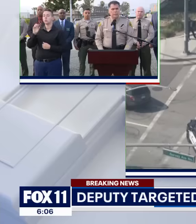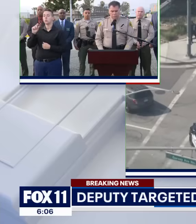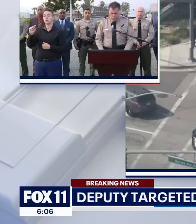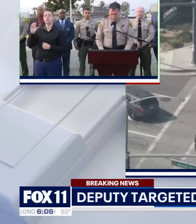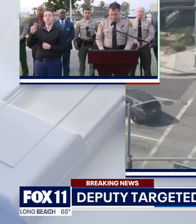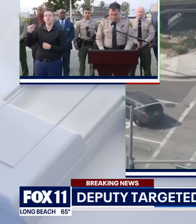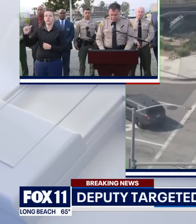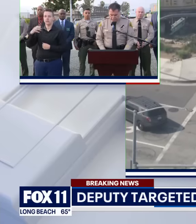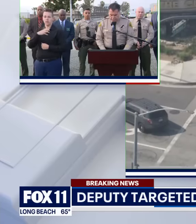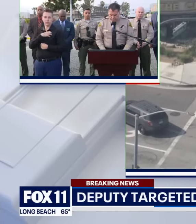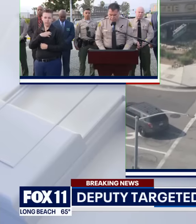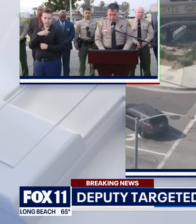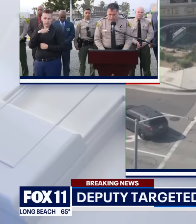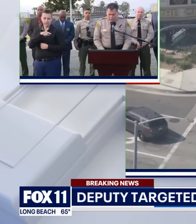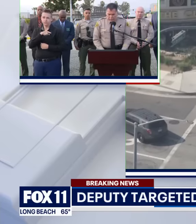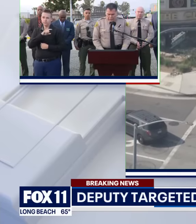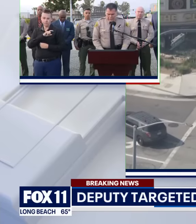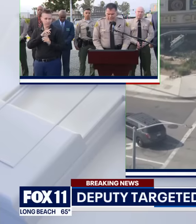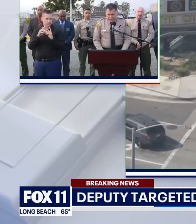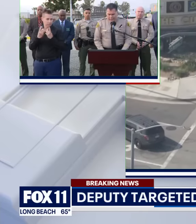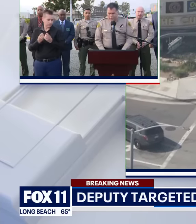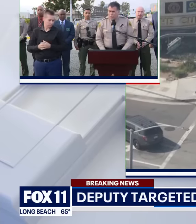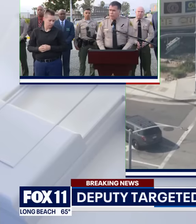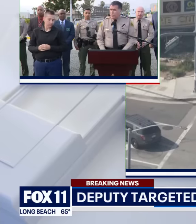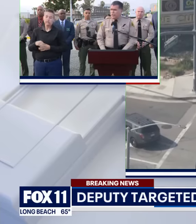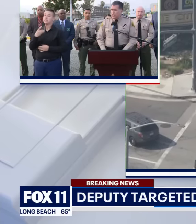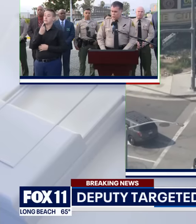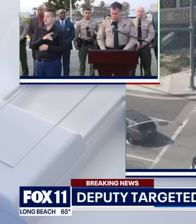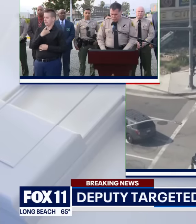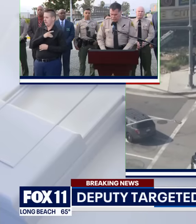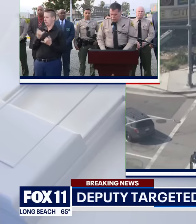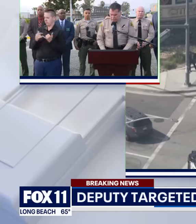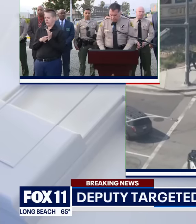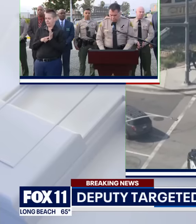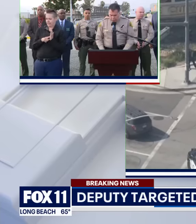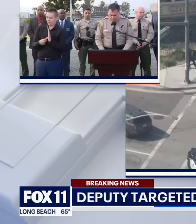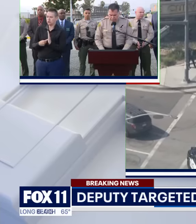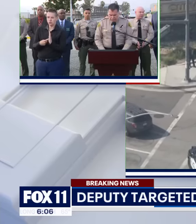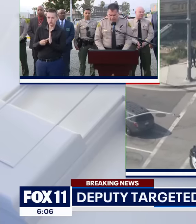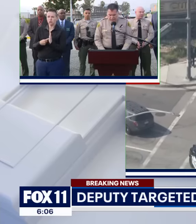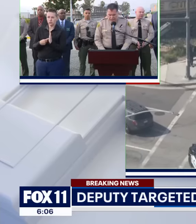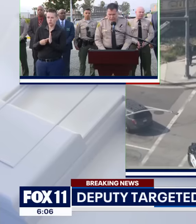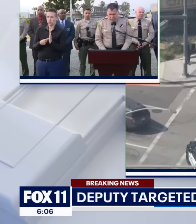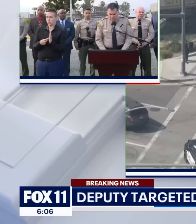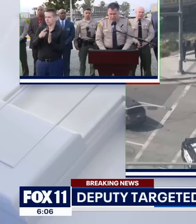condition. At this time, the Los Angeles County Homicide Investigators are investigating